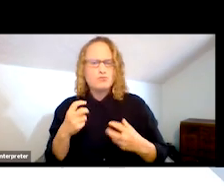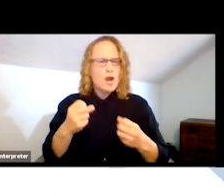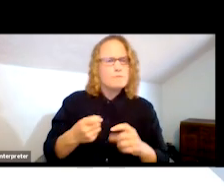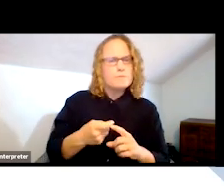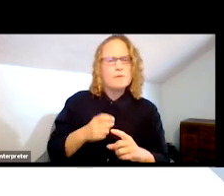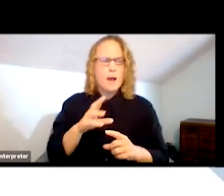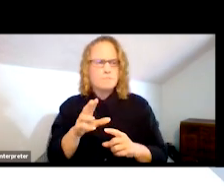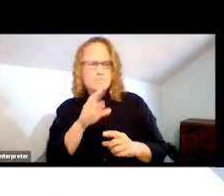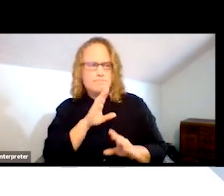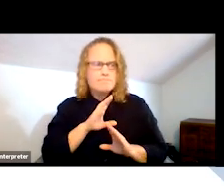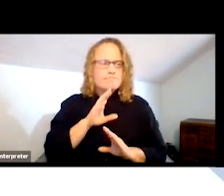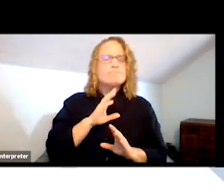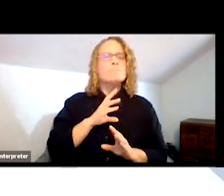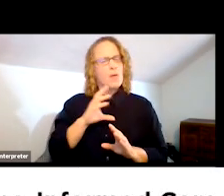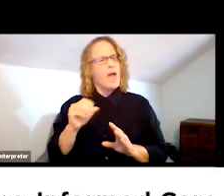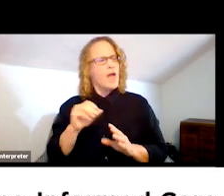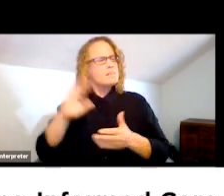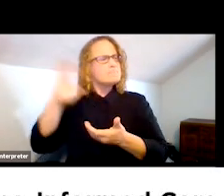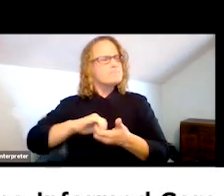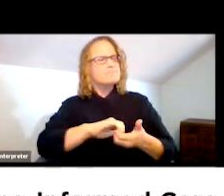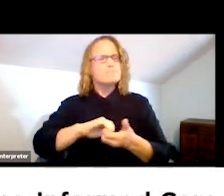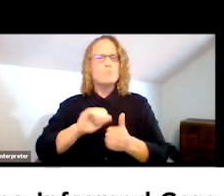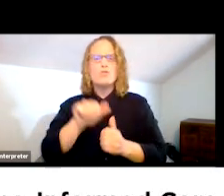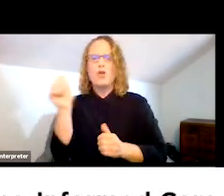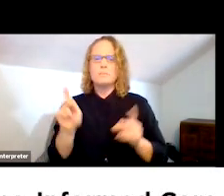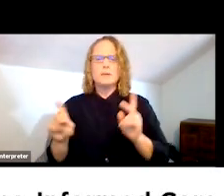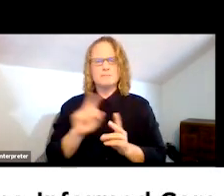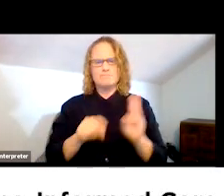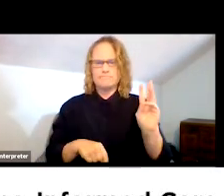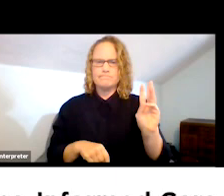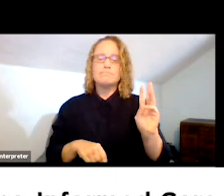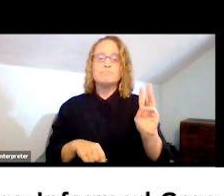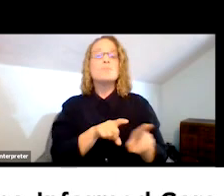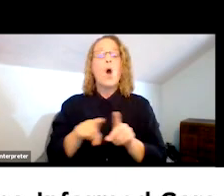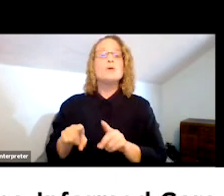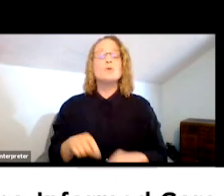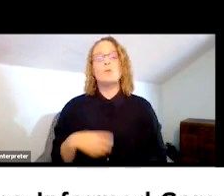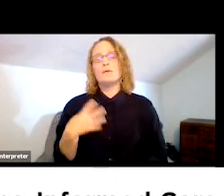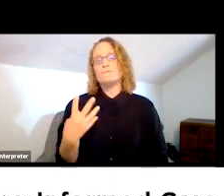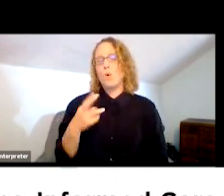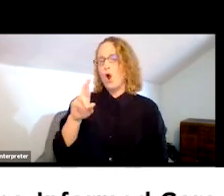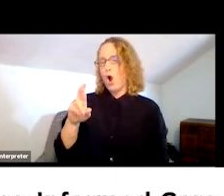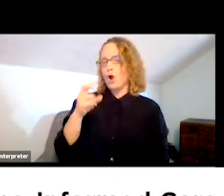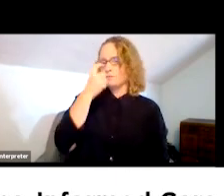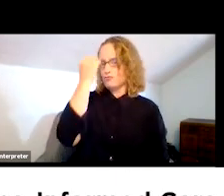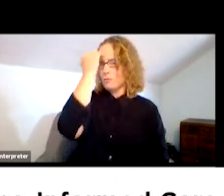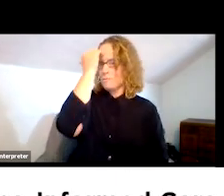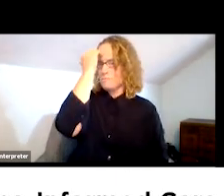So maintaining safety, cultural humility, being compassionate and dependable, understanding trauma,